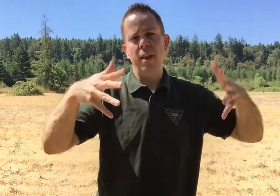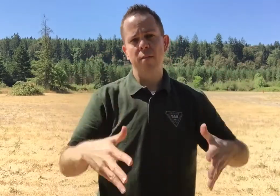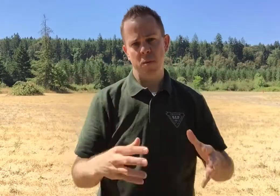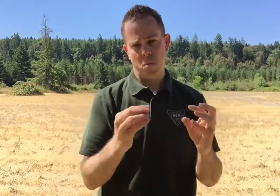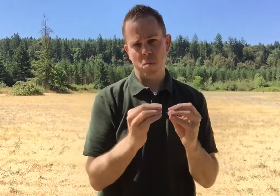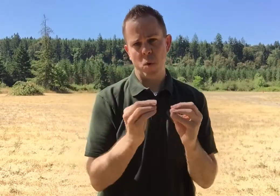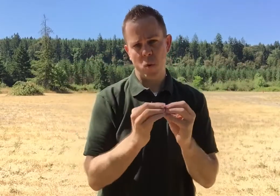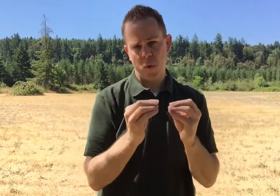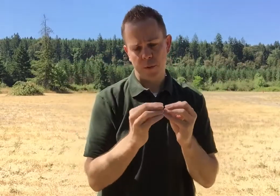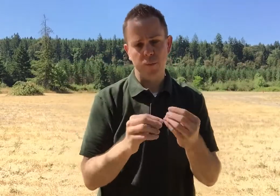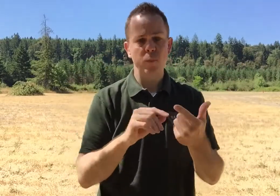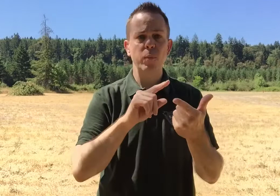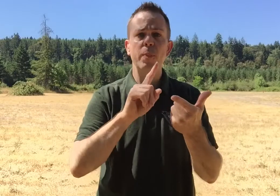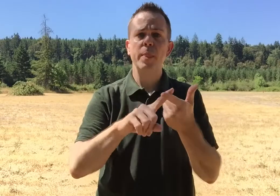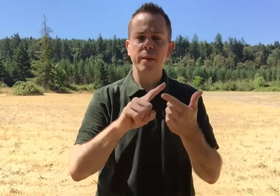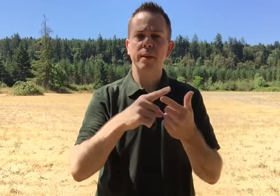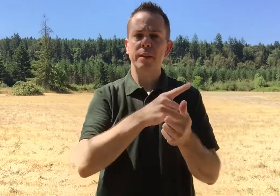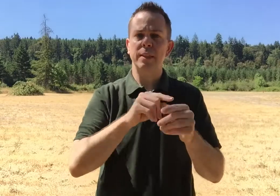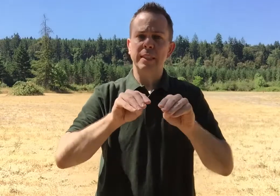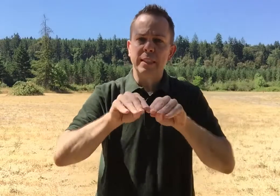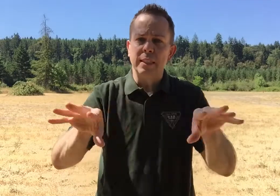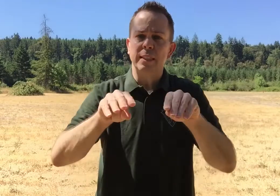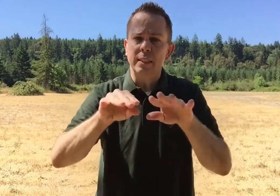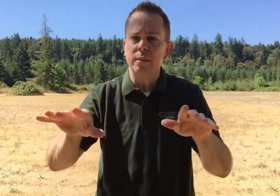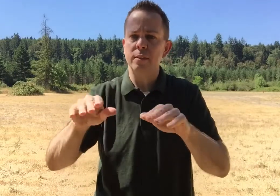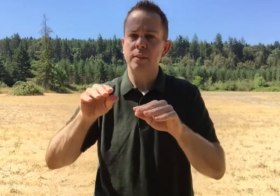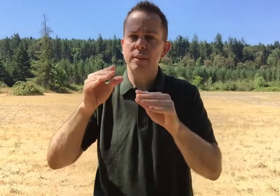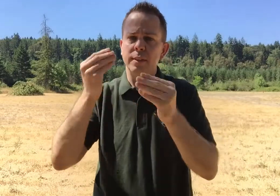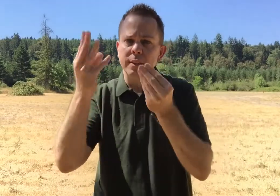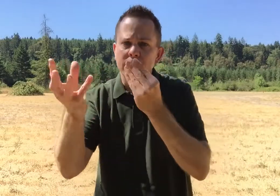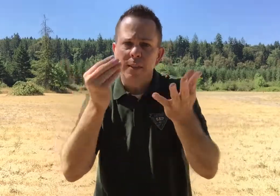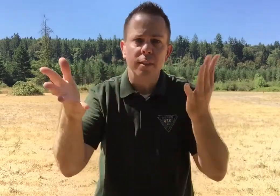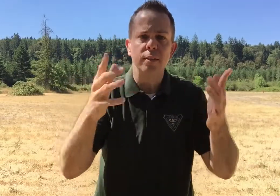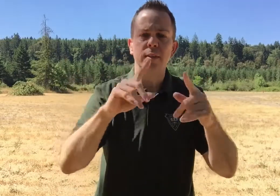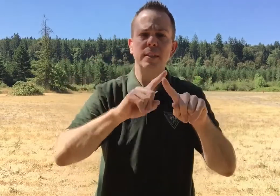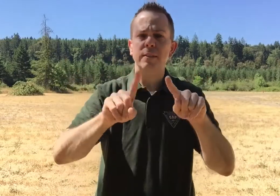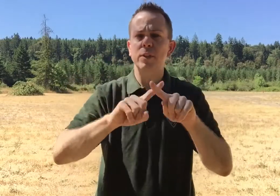In addition to the training, the hospital has disseminated information